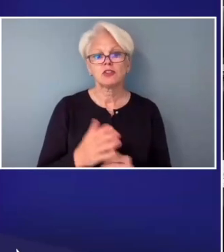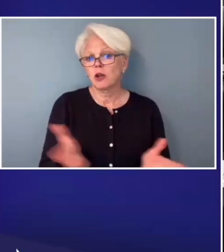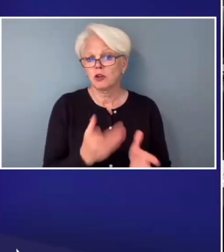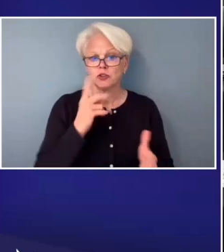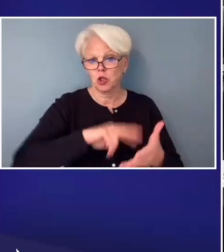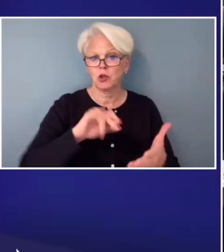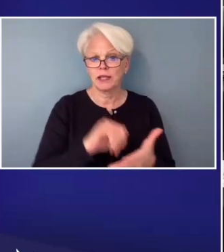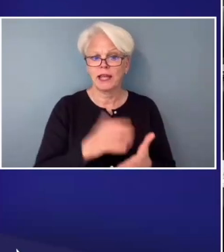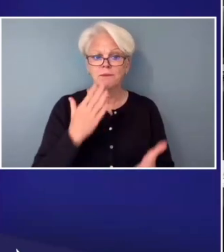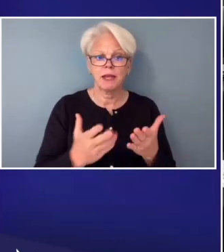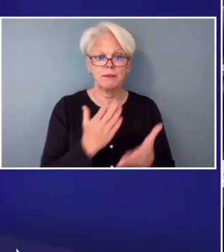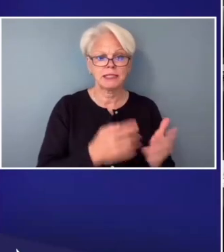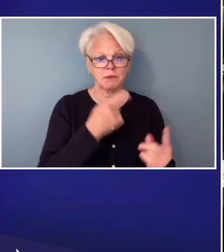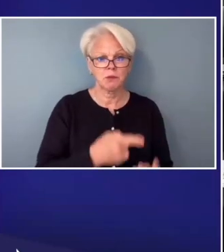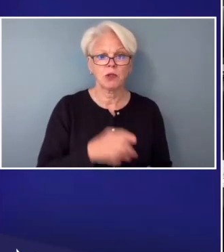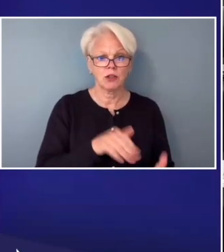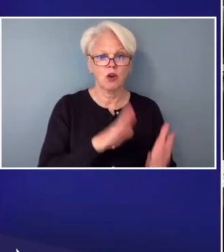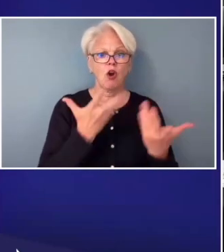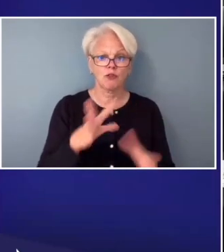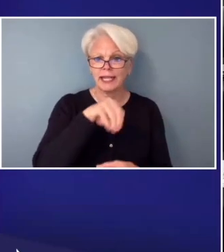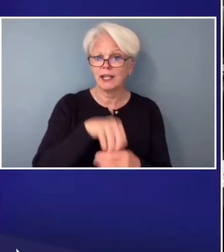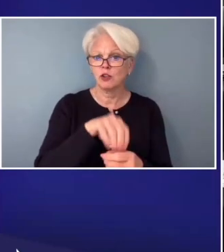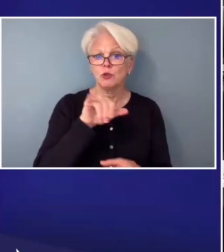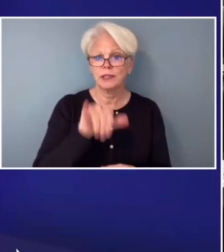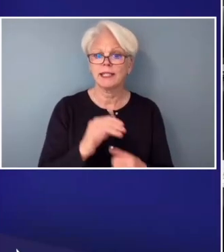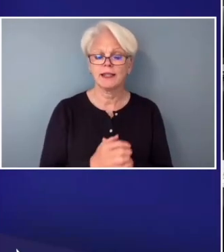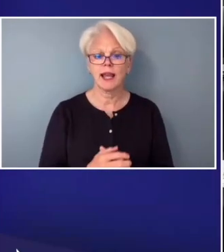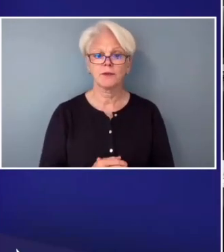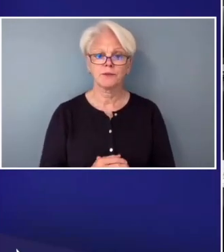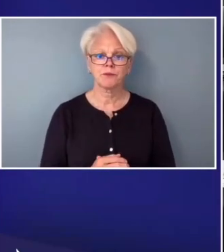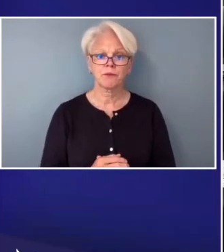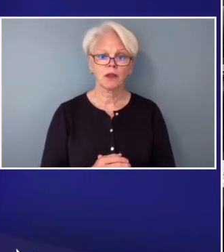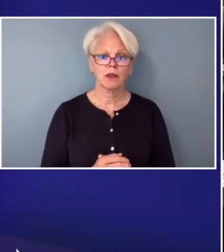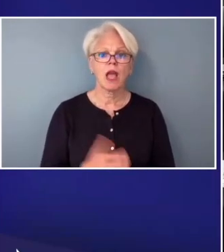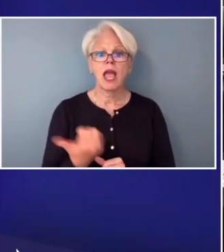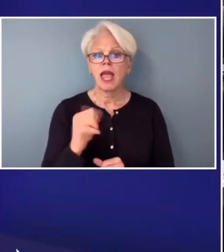some of the points that you've addressed are already included in there. Um, but any opportunity there is to,